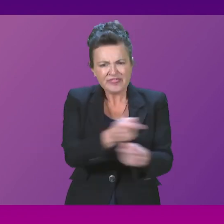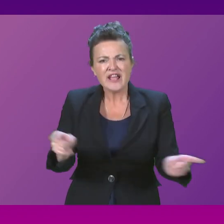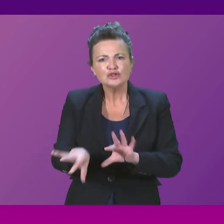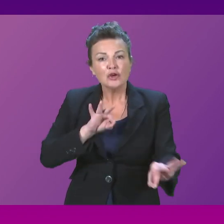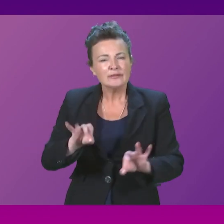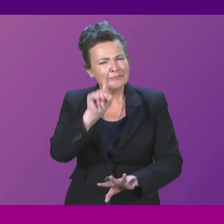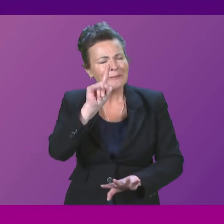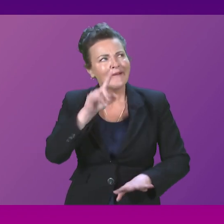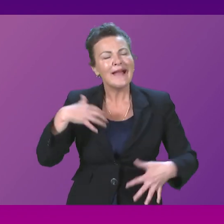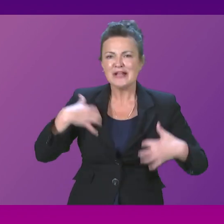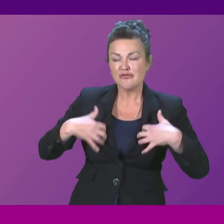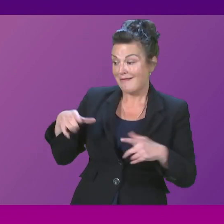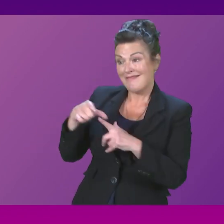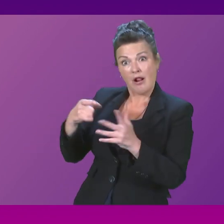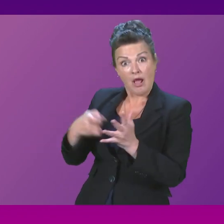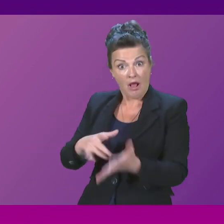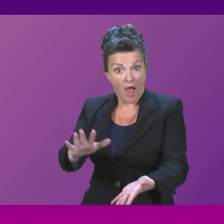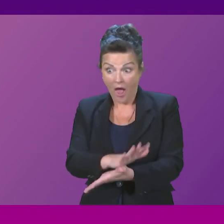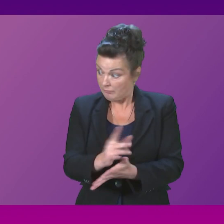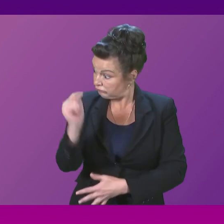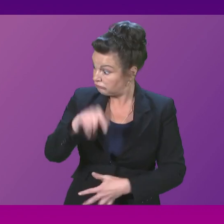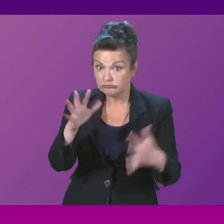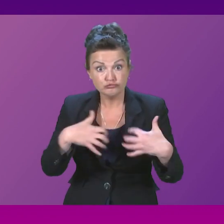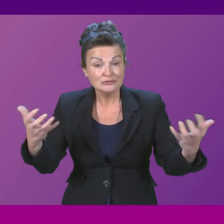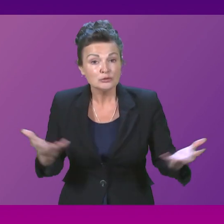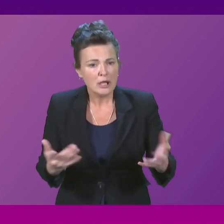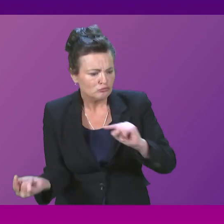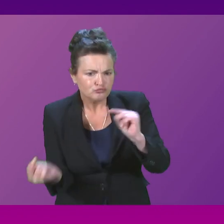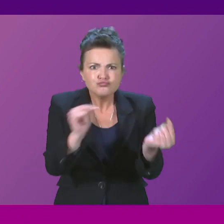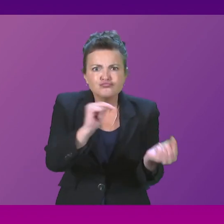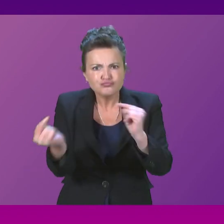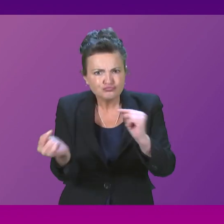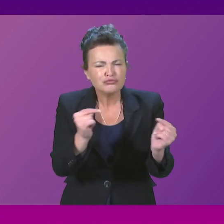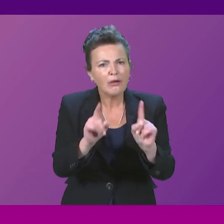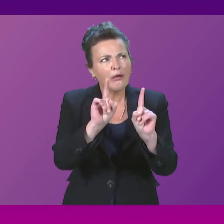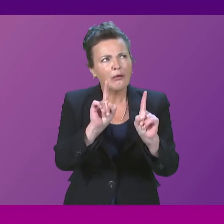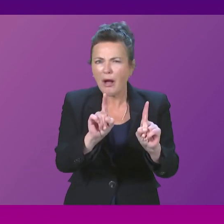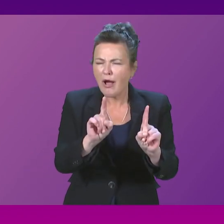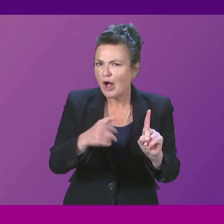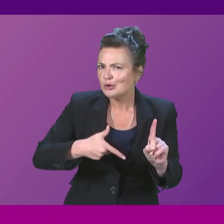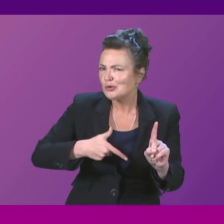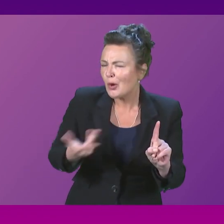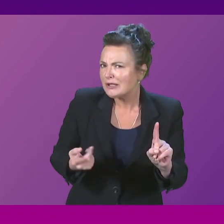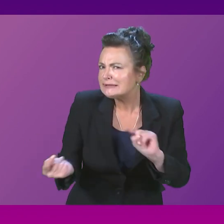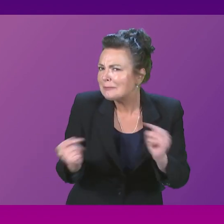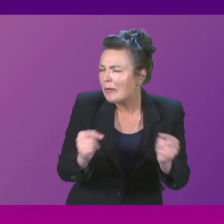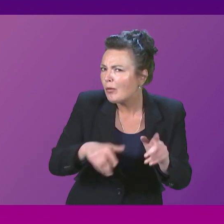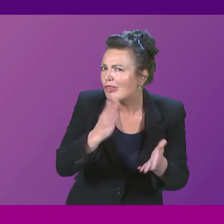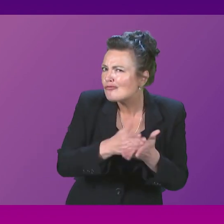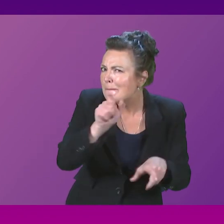It is interesting—is it not —that Douglas Ross is happy to come to this chamber and debate these matters, but he is not prepared to go and debate them with the people of Scotland.